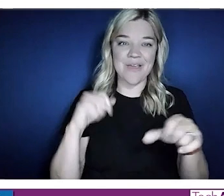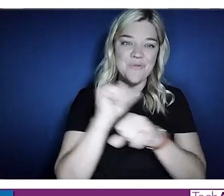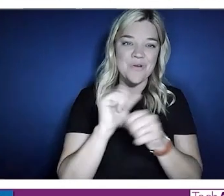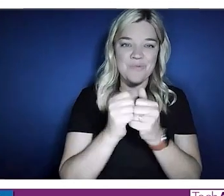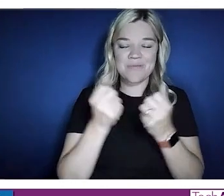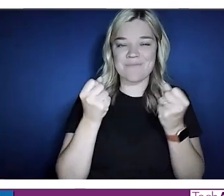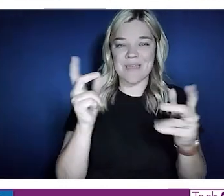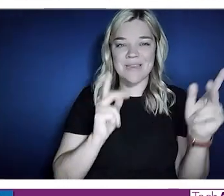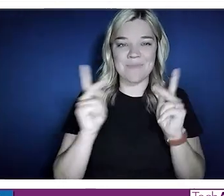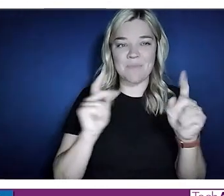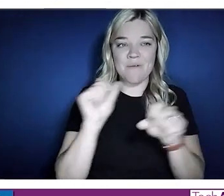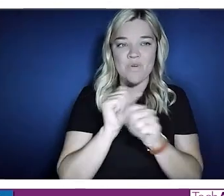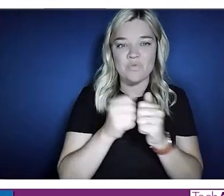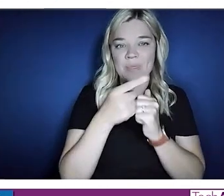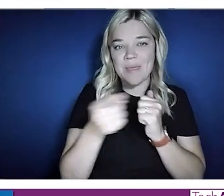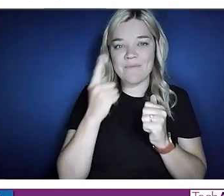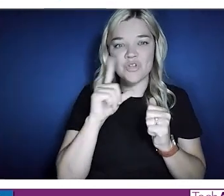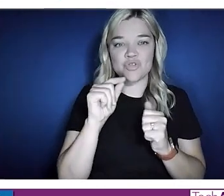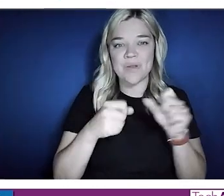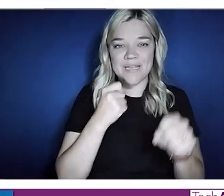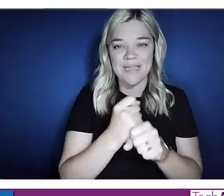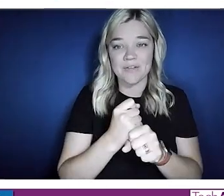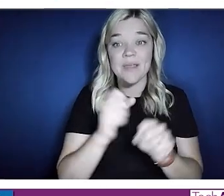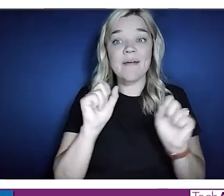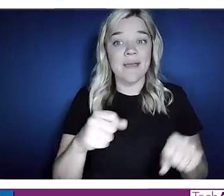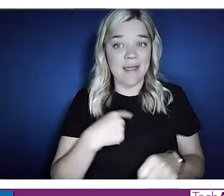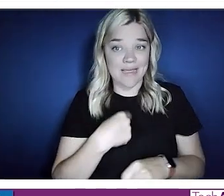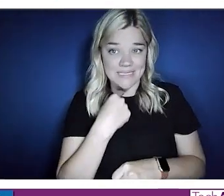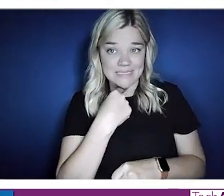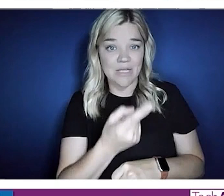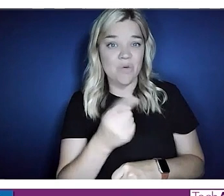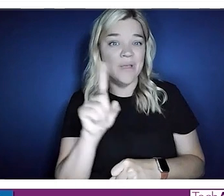with them for like 20 years. And I can tell you that, you know, it's only been in the last year,